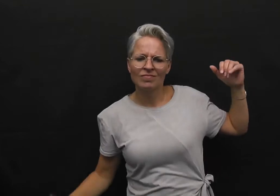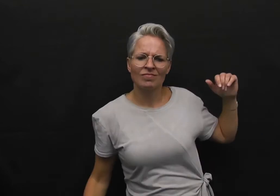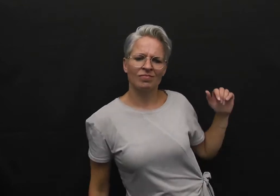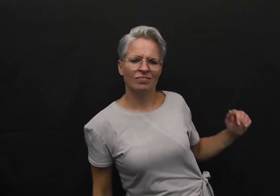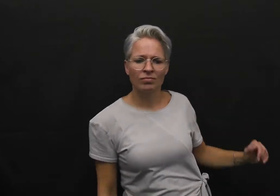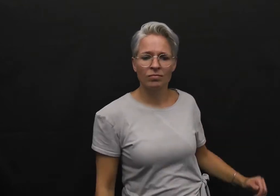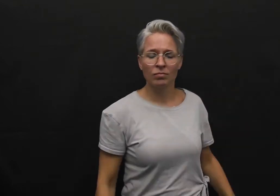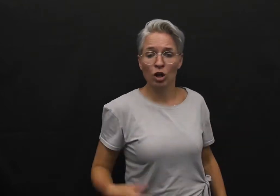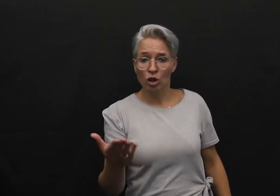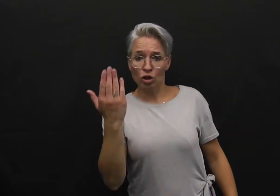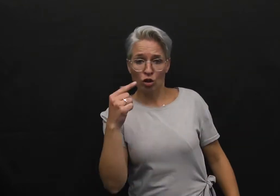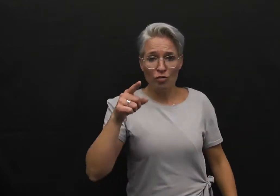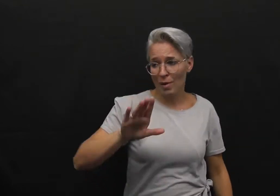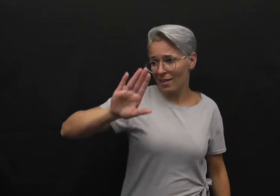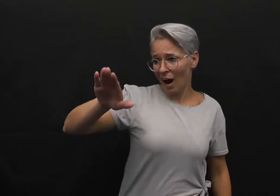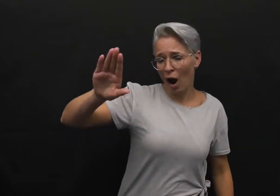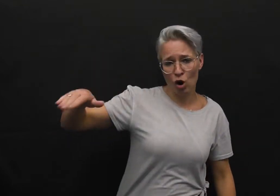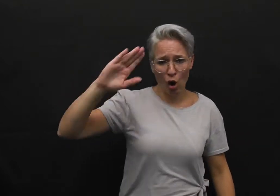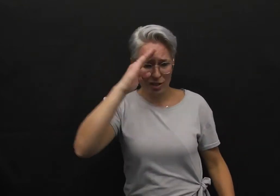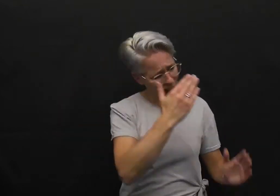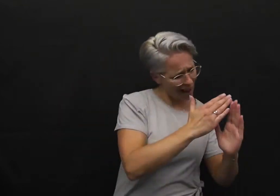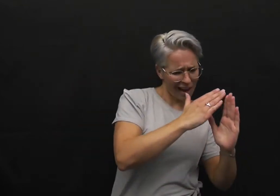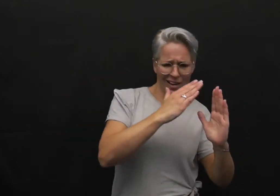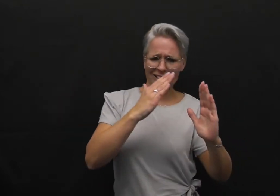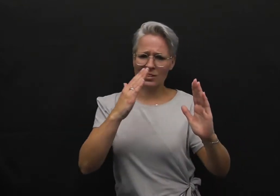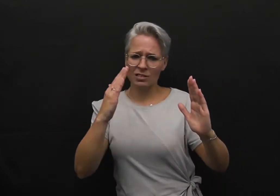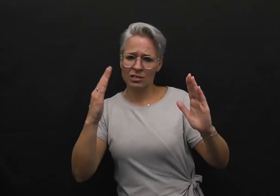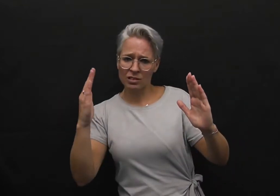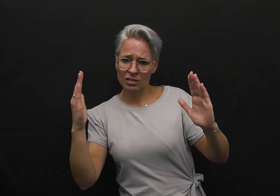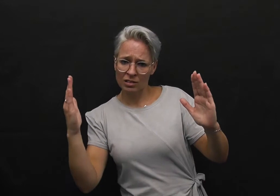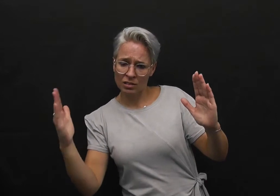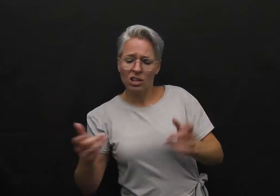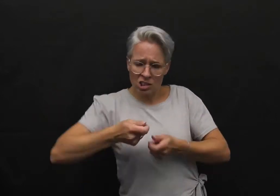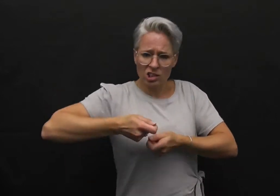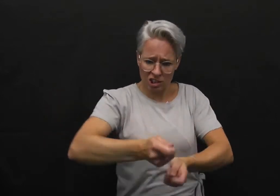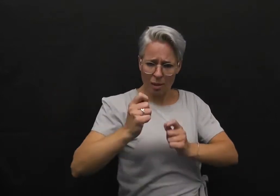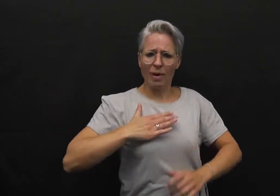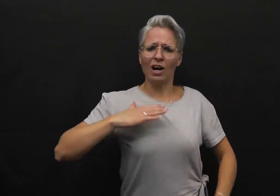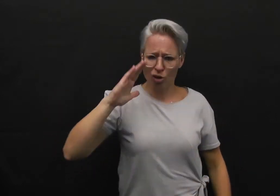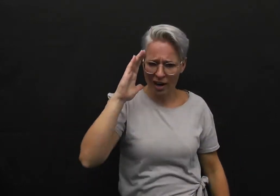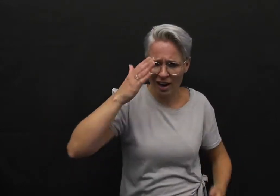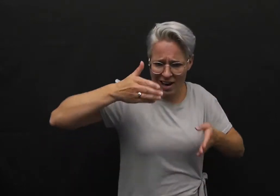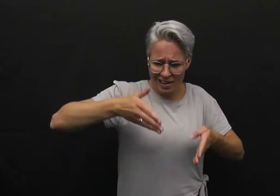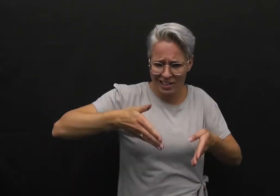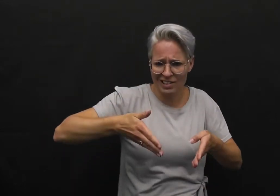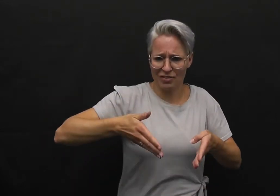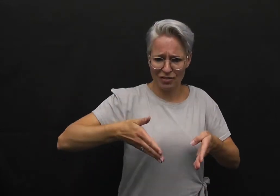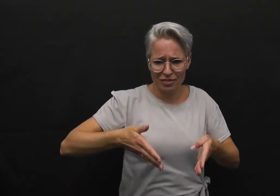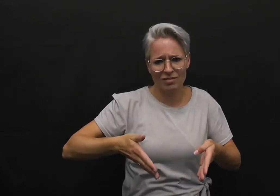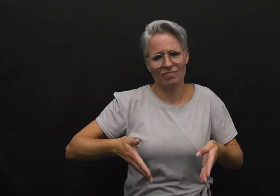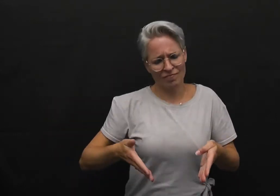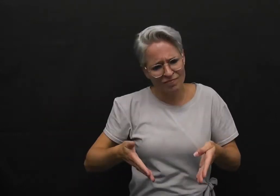You've been out all night Diggin' my grave